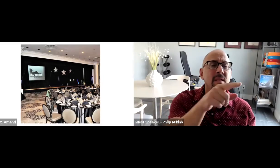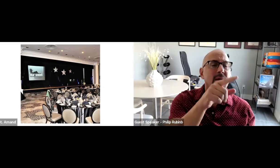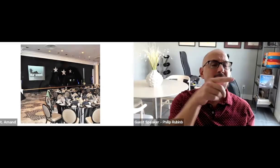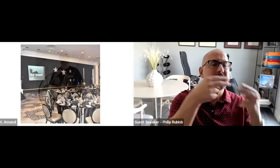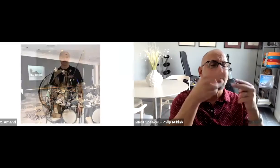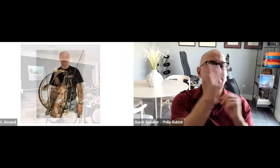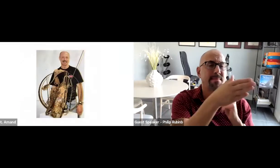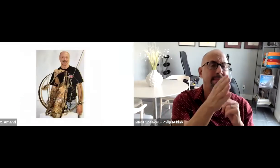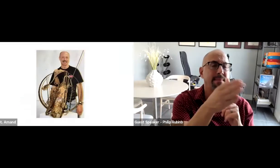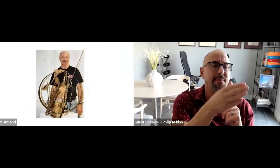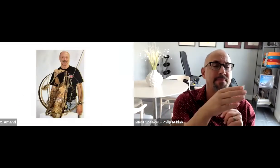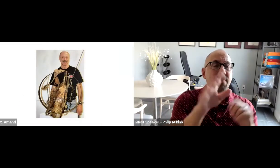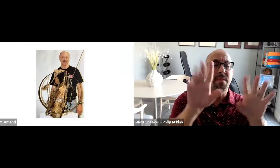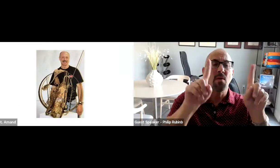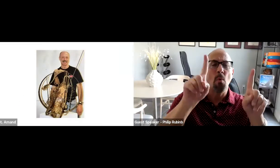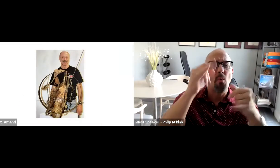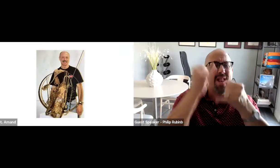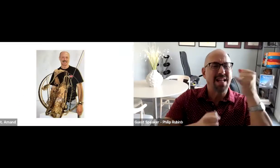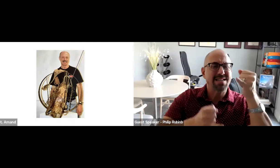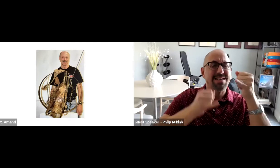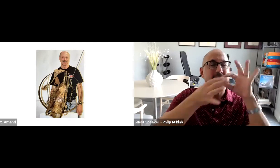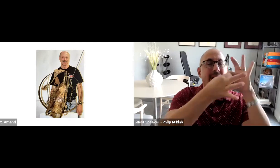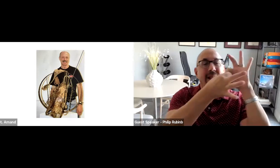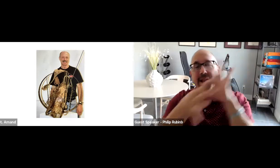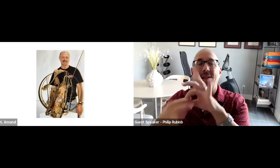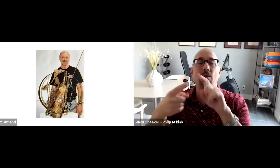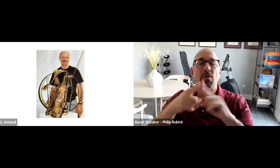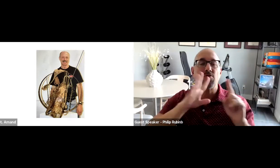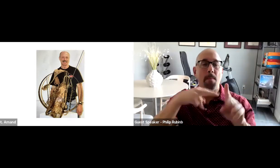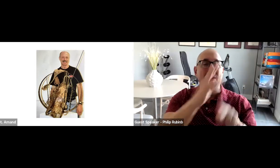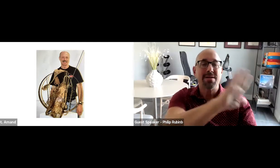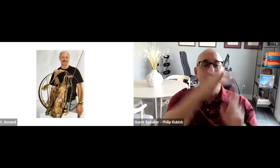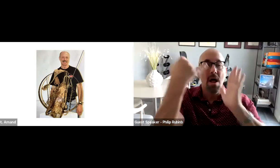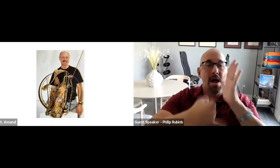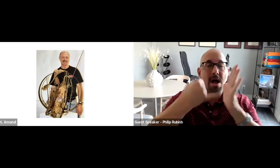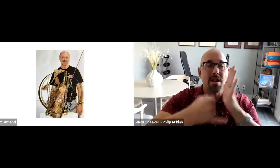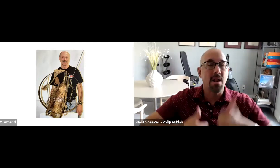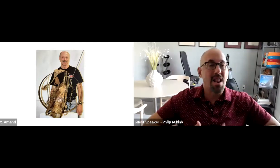Philip: Thanks, Ed. Thank you so much. If we go back to this slide, there's one last comment,